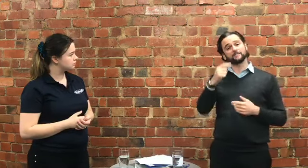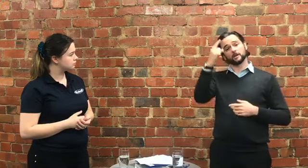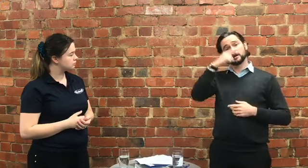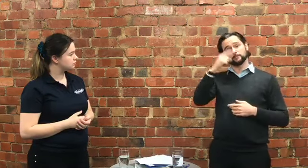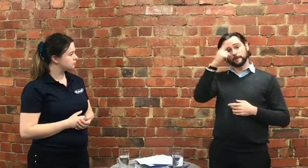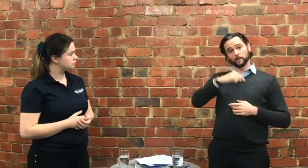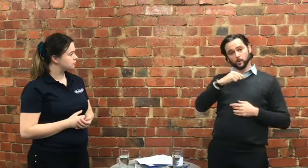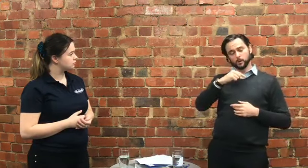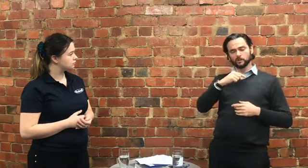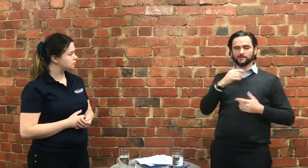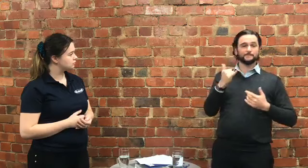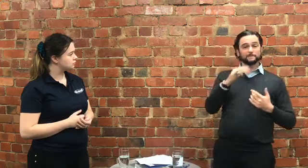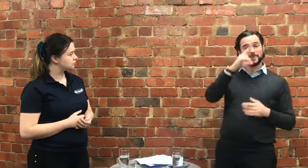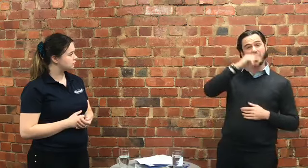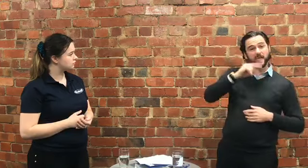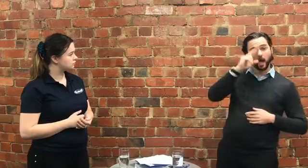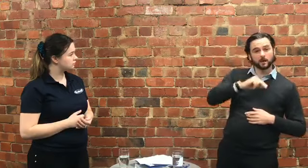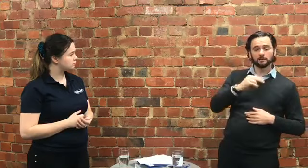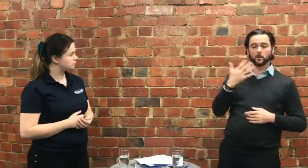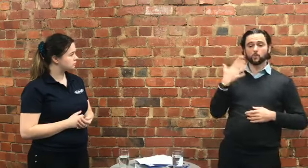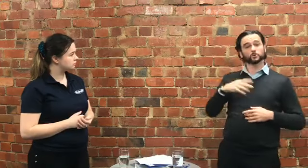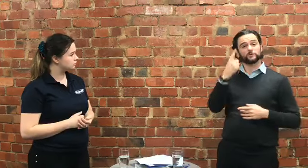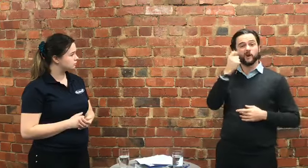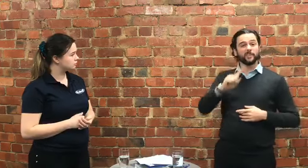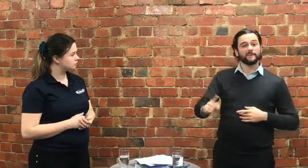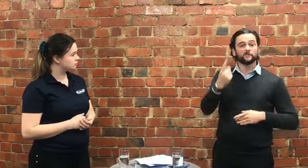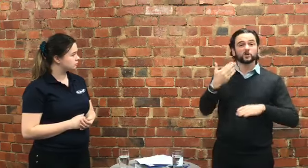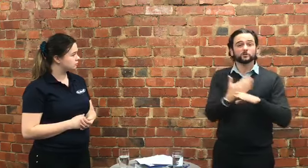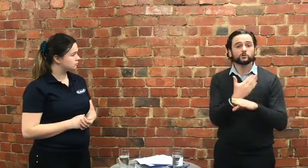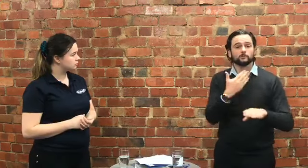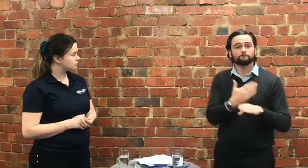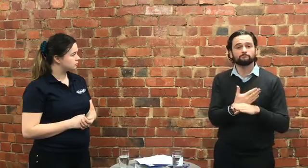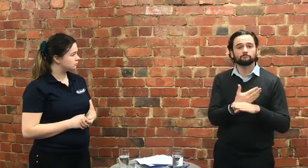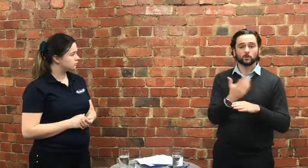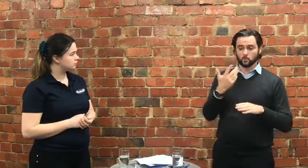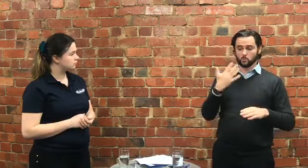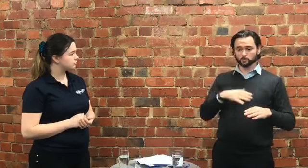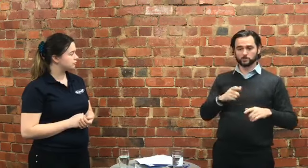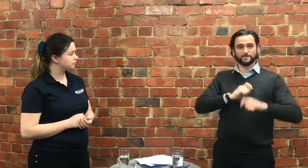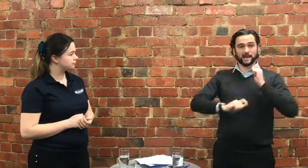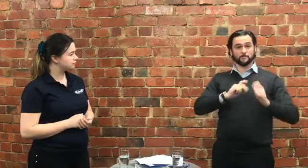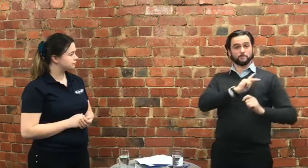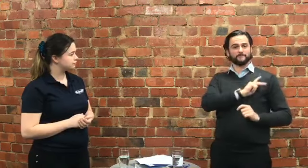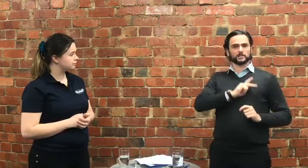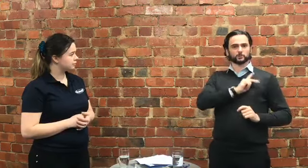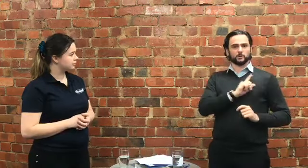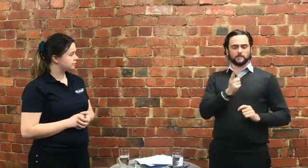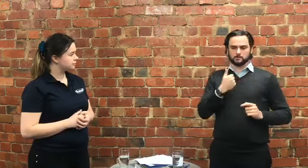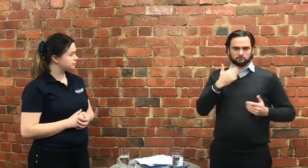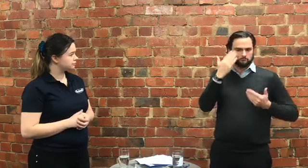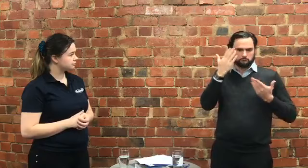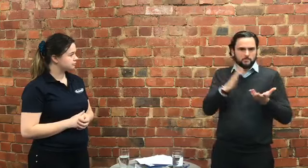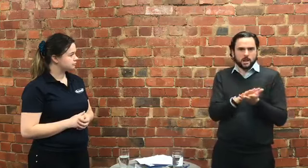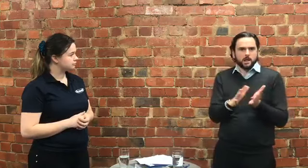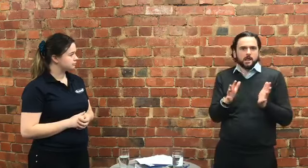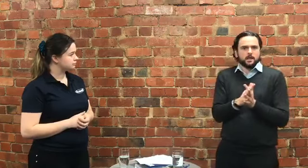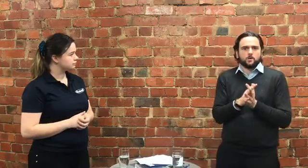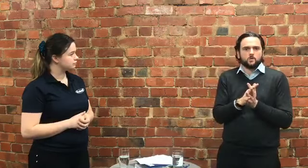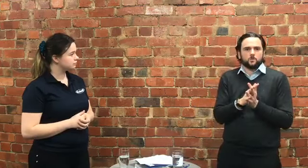and that involves - maybe younger people want to find a job, for instance, they'd like to become a professional,